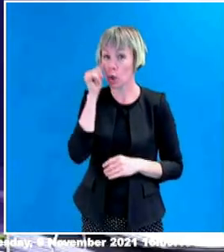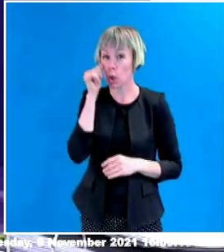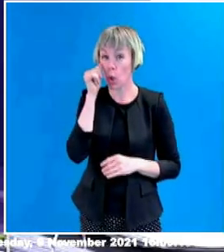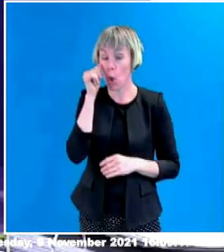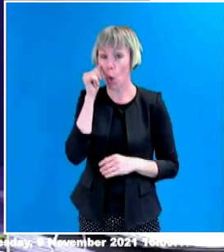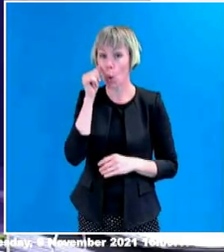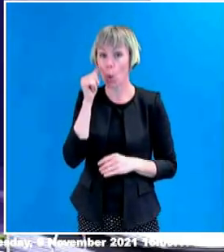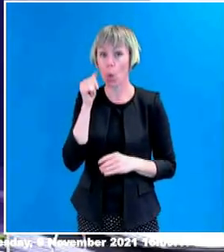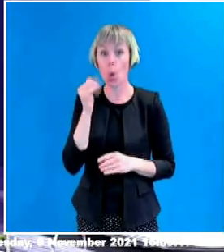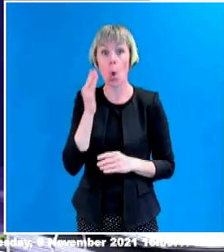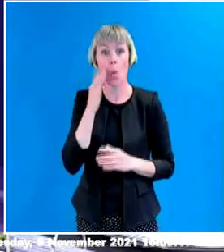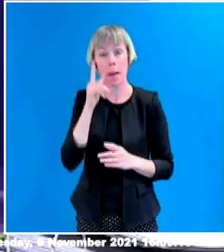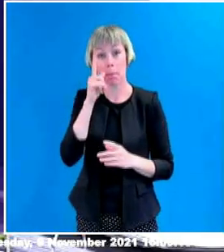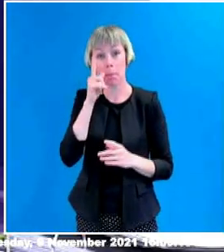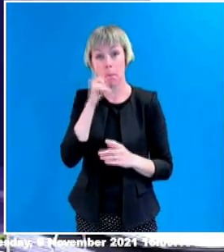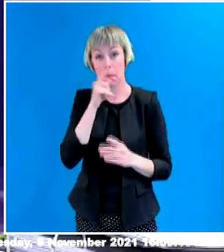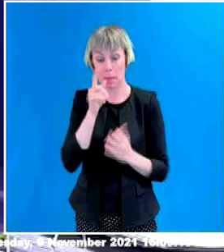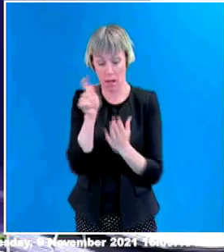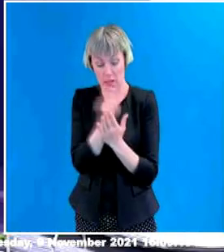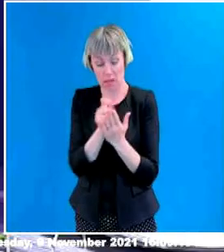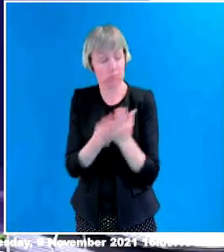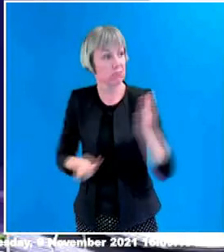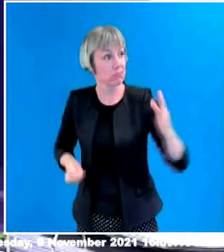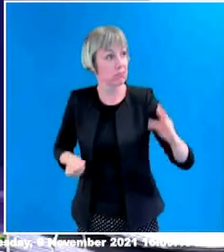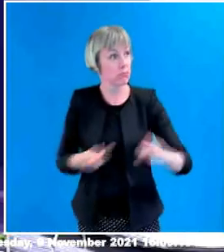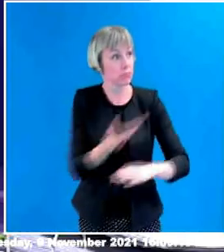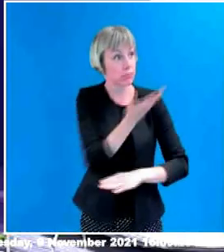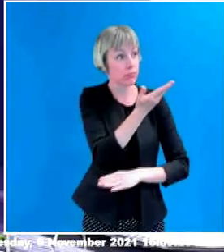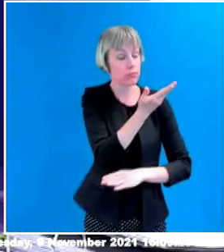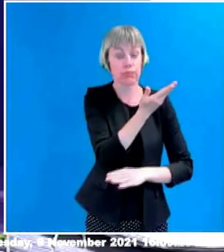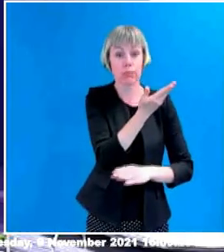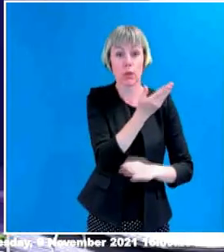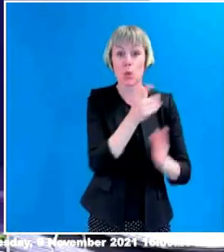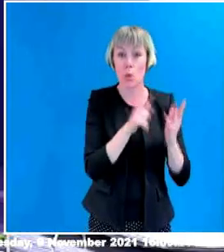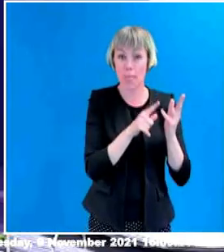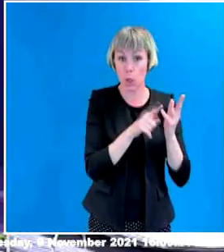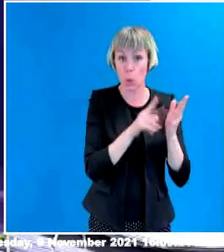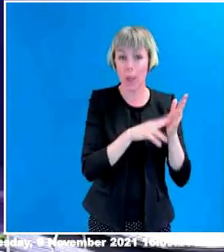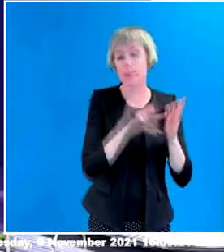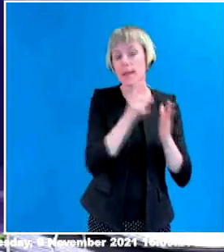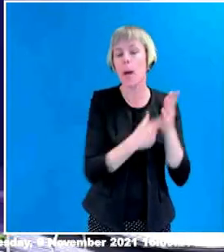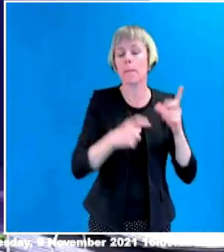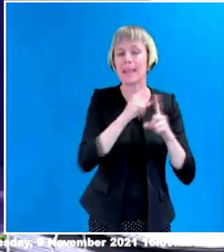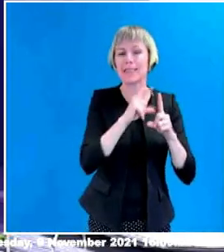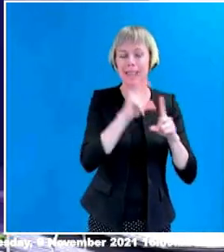pretty scathing in their description of how they believe that Australia has